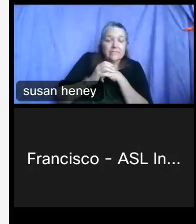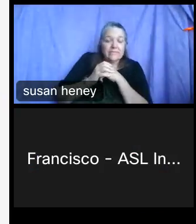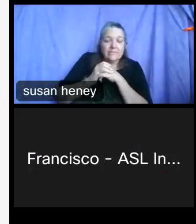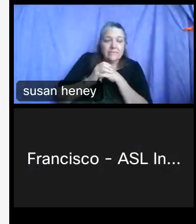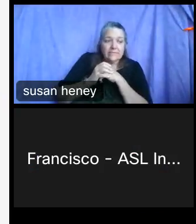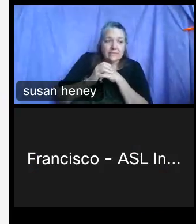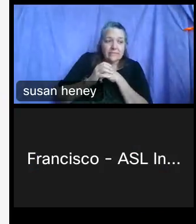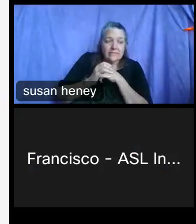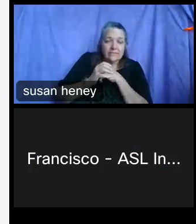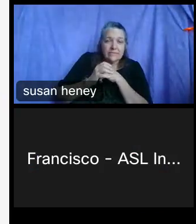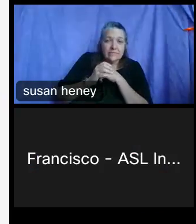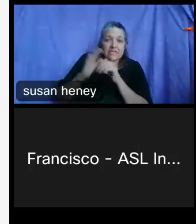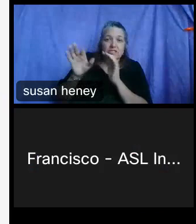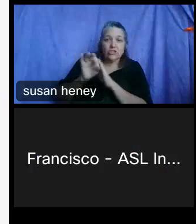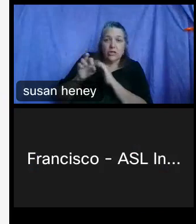We are going to select Race and Ethnicity,